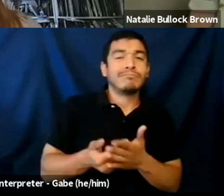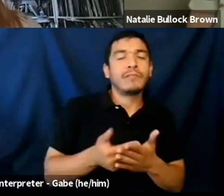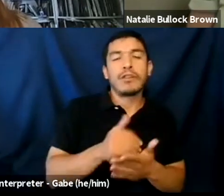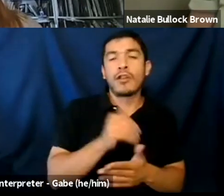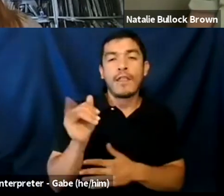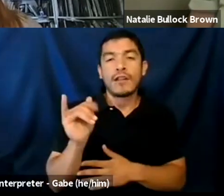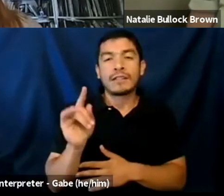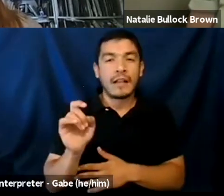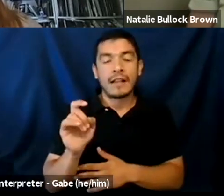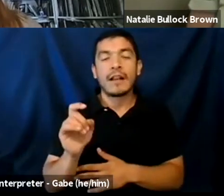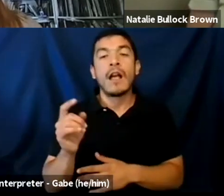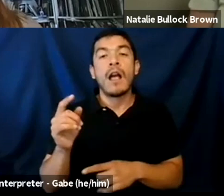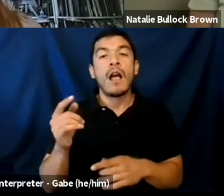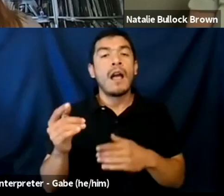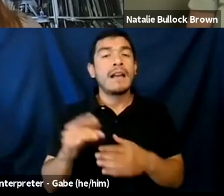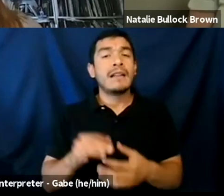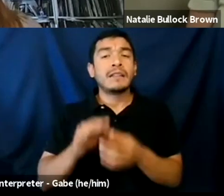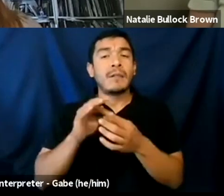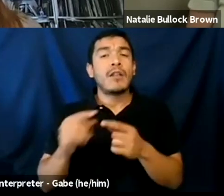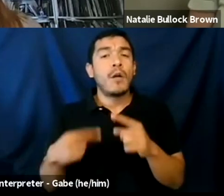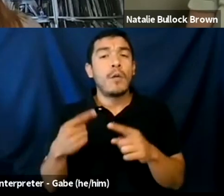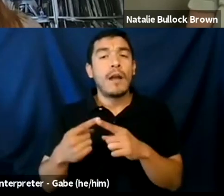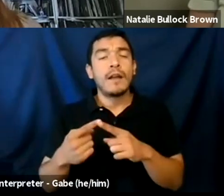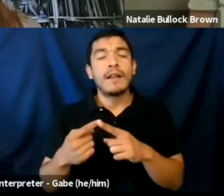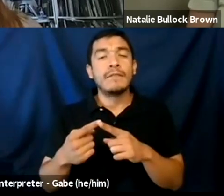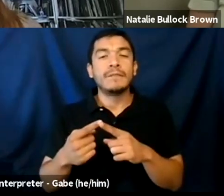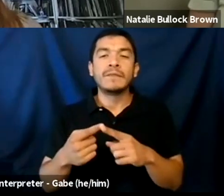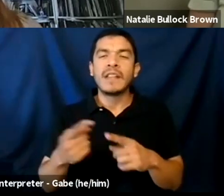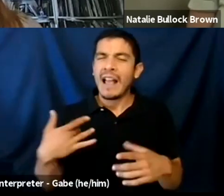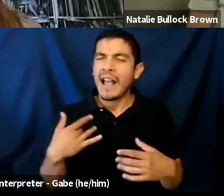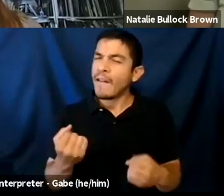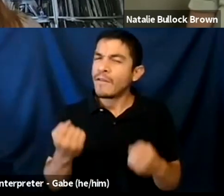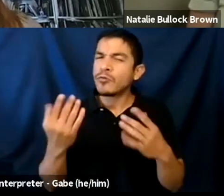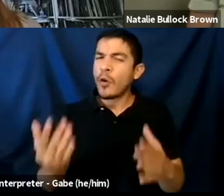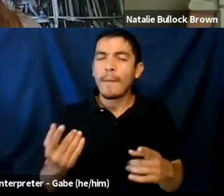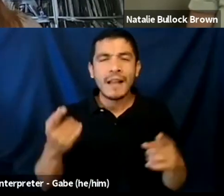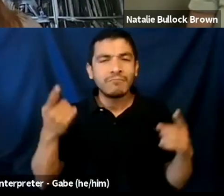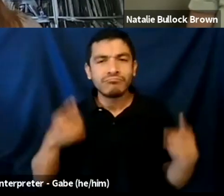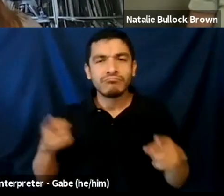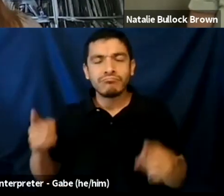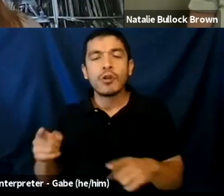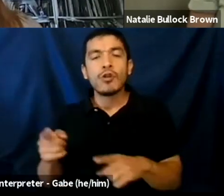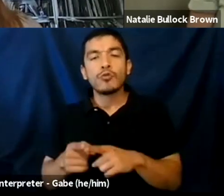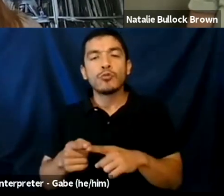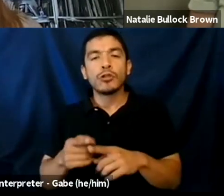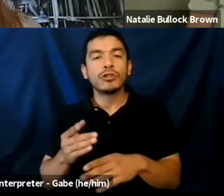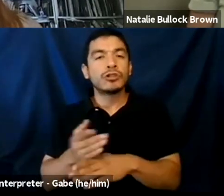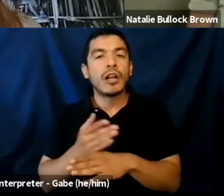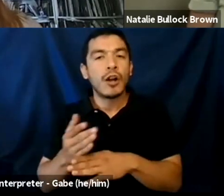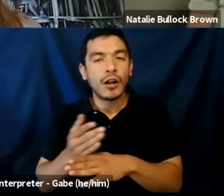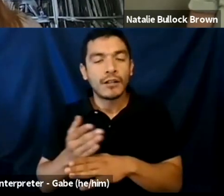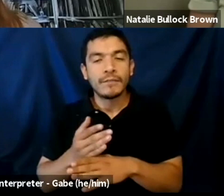especially when there are so many consequences to sharing. In terms of my own experience,